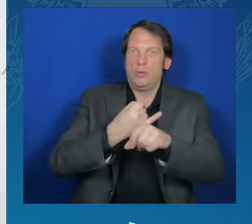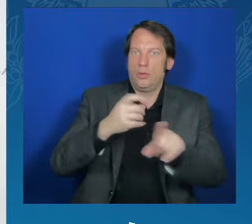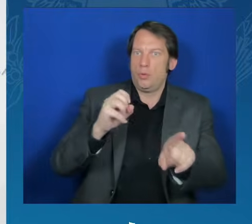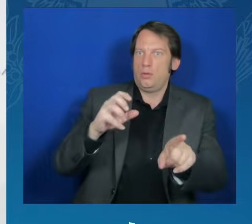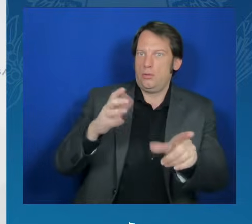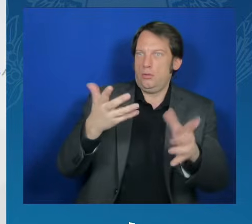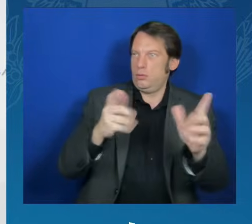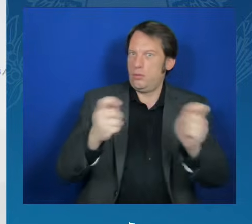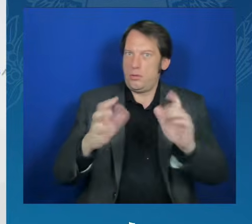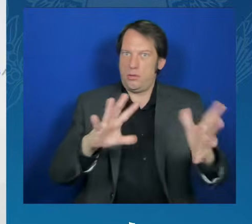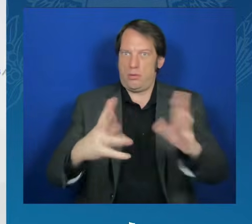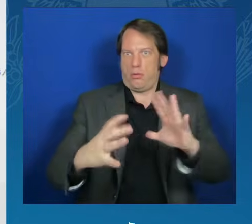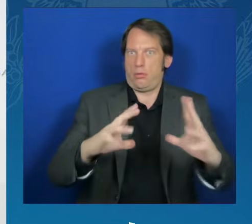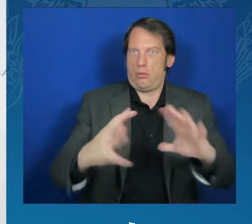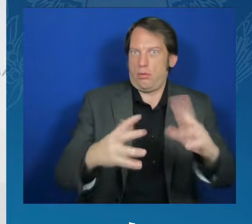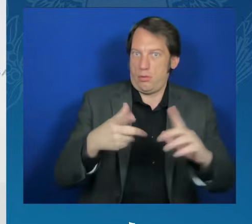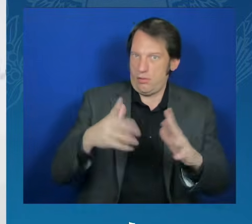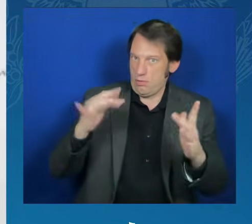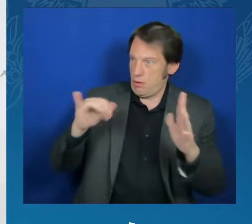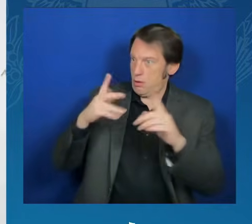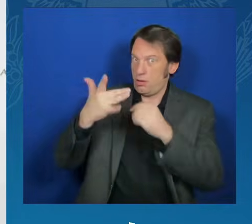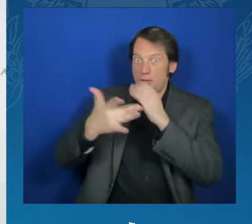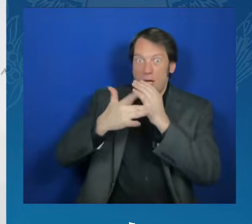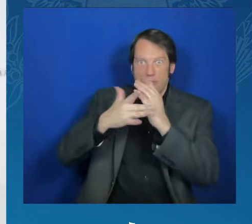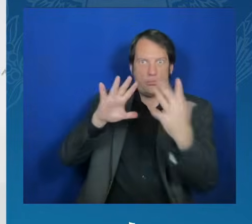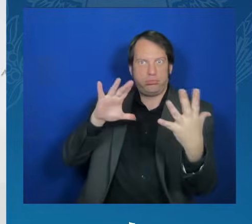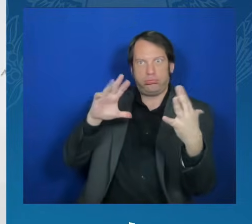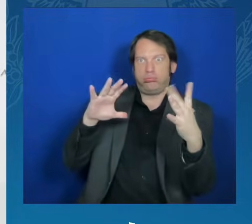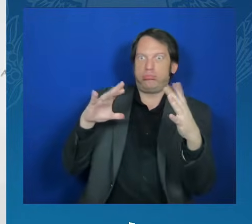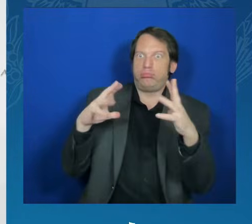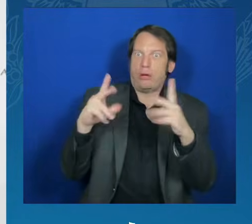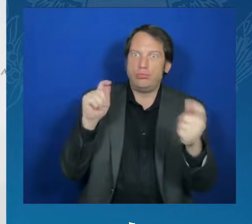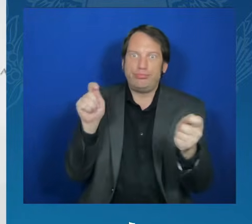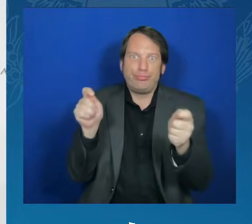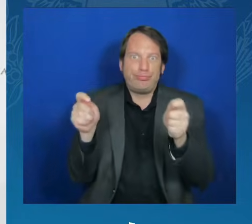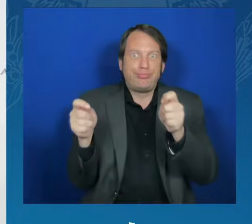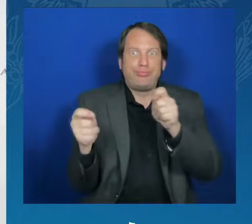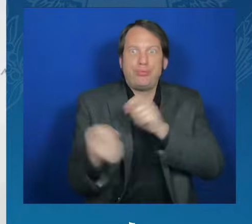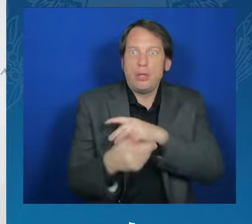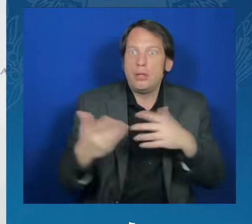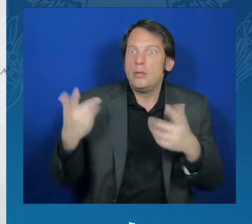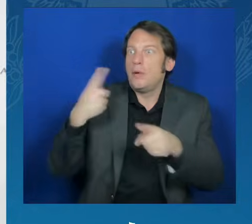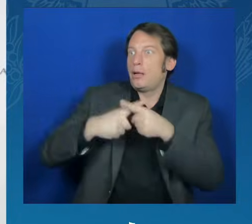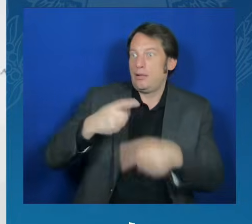and, of course, the existential threat of the climate crisis. In this context,